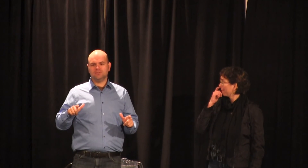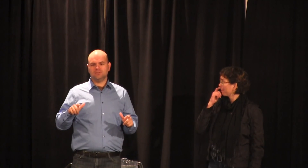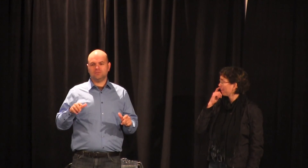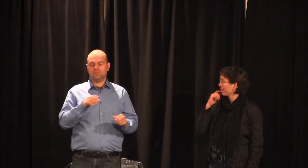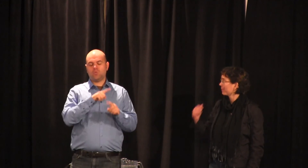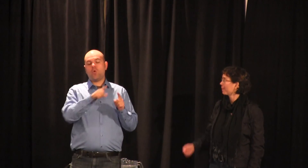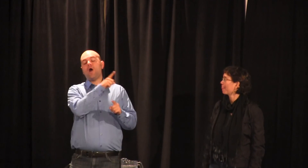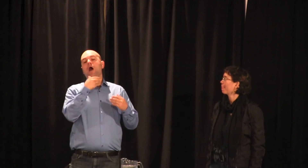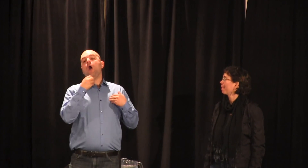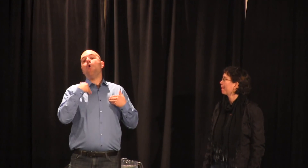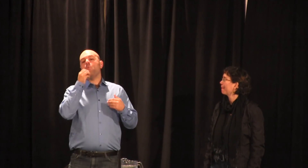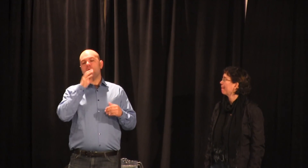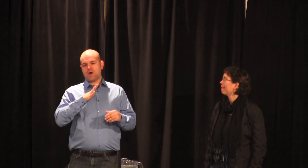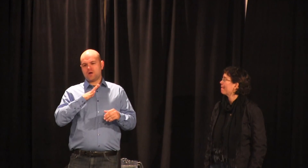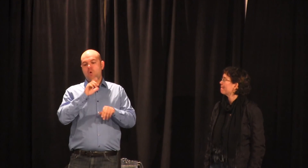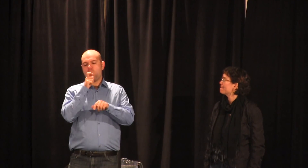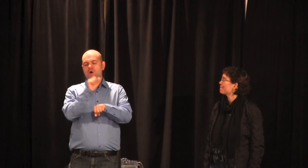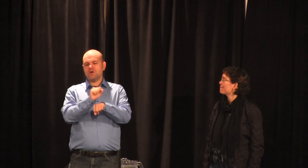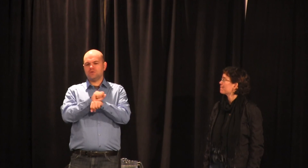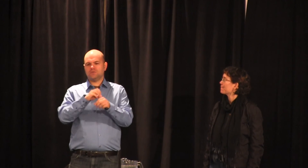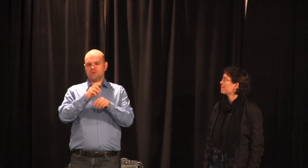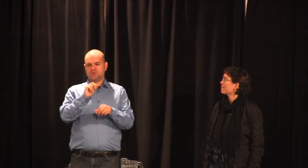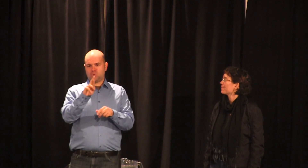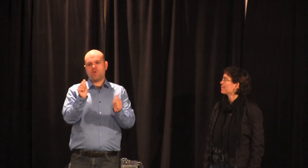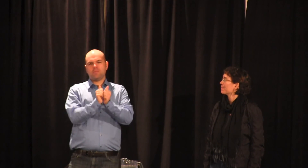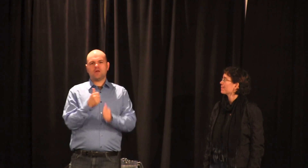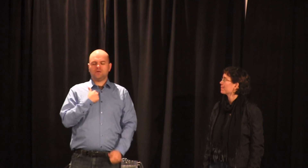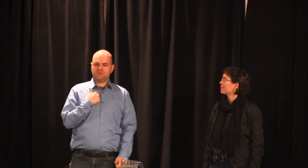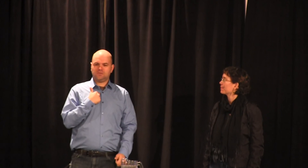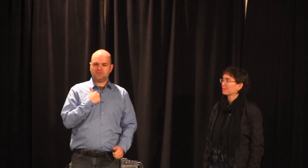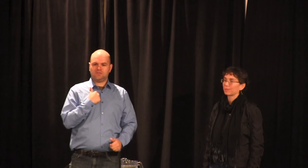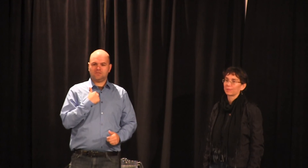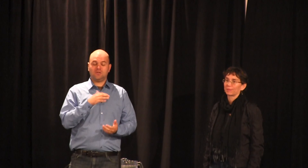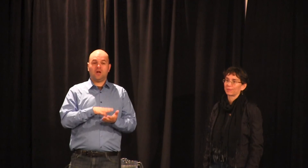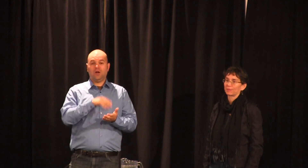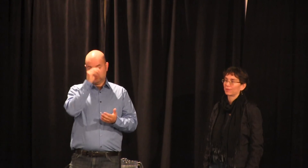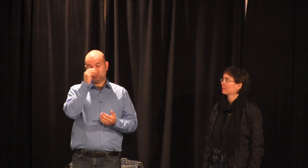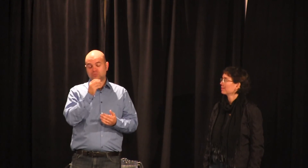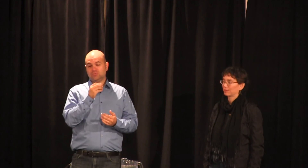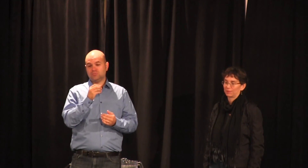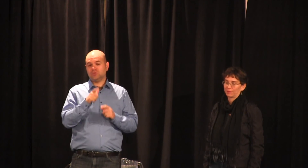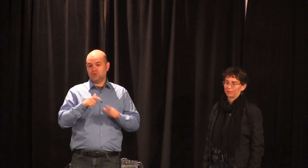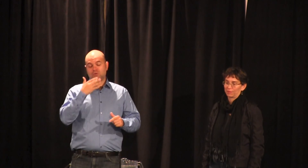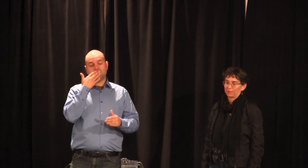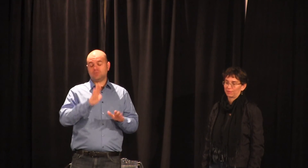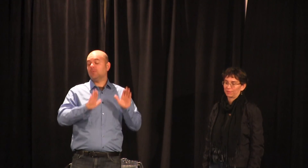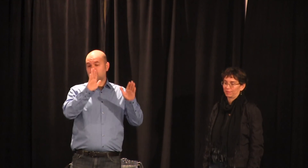And there was one person, a woman who was also working there who knew some sign language.